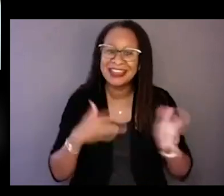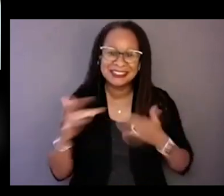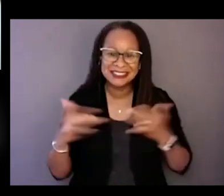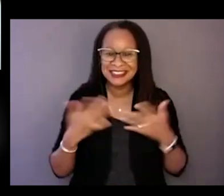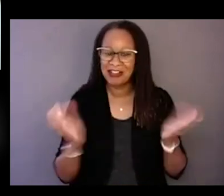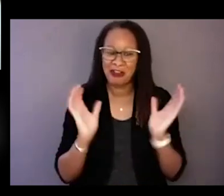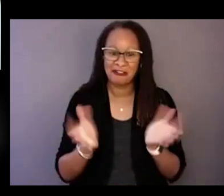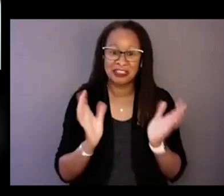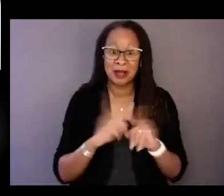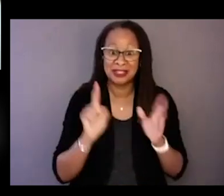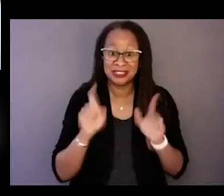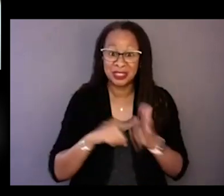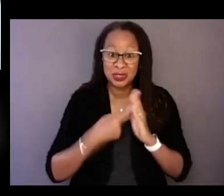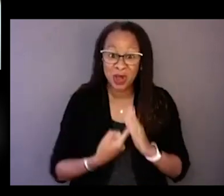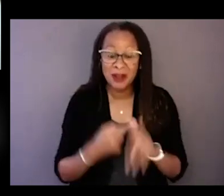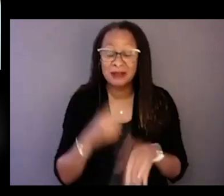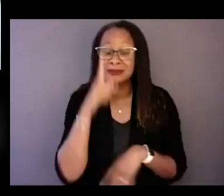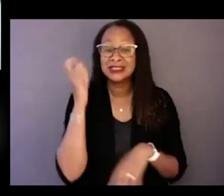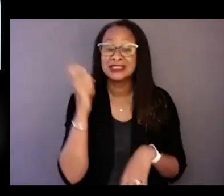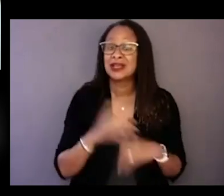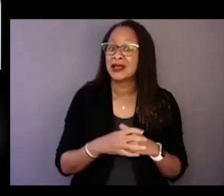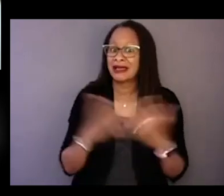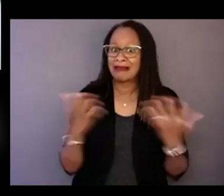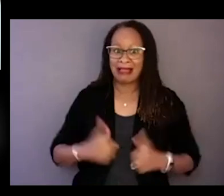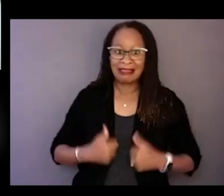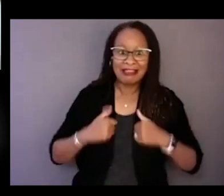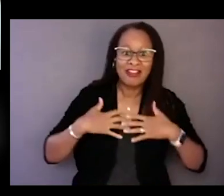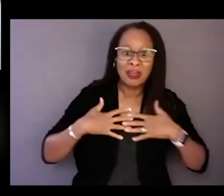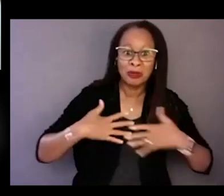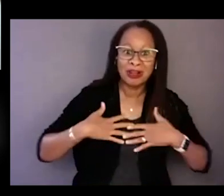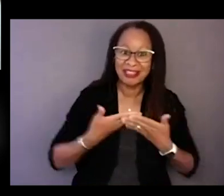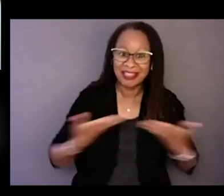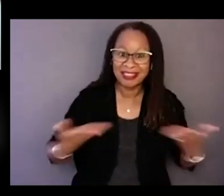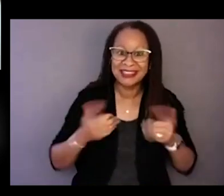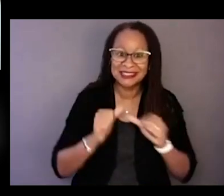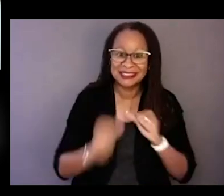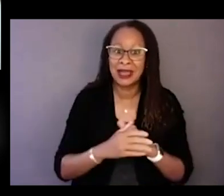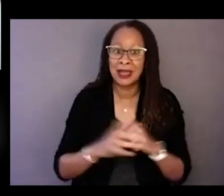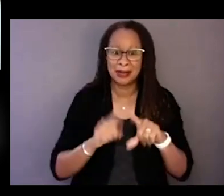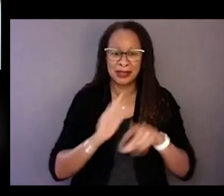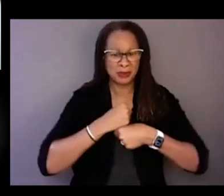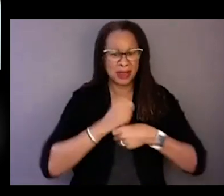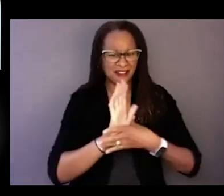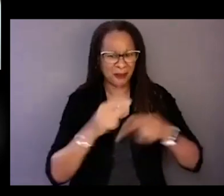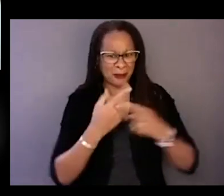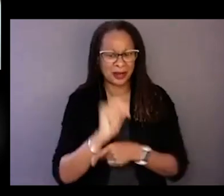but I got to start by asking, because this is a living breathing thing still that you guys made a film about. What is the current status